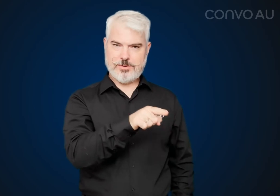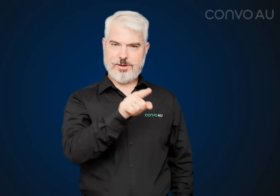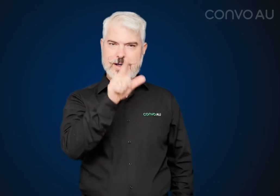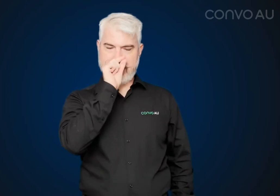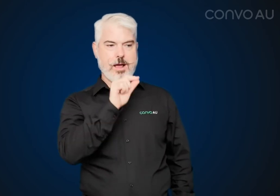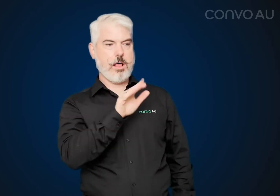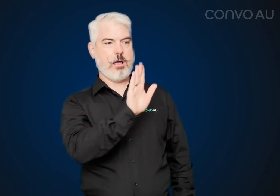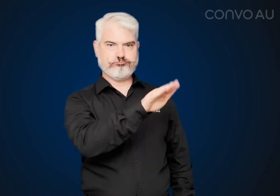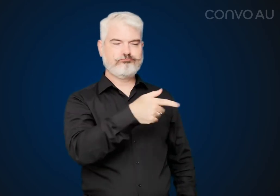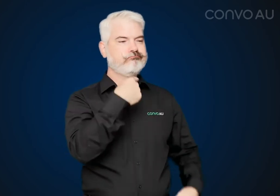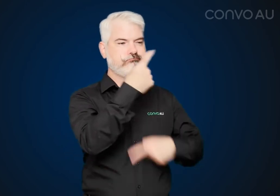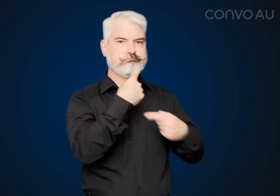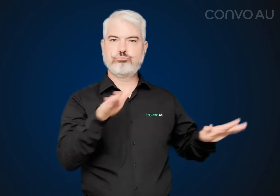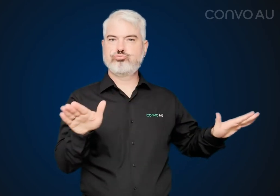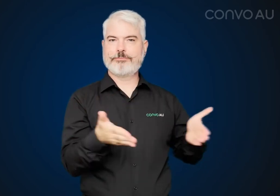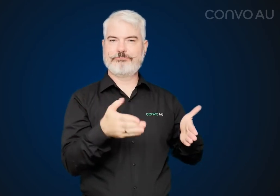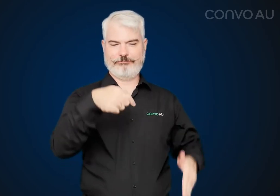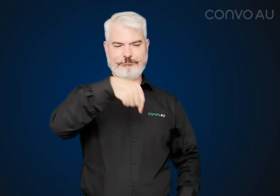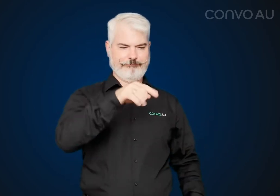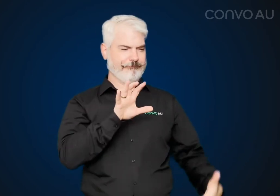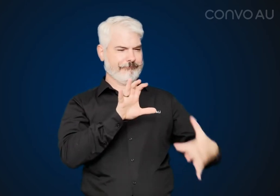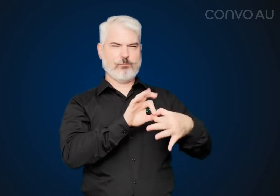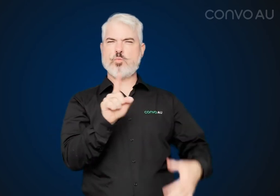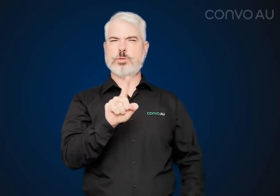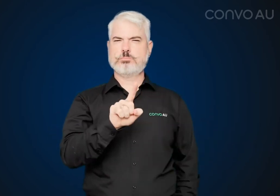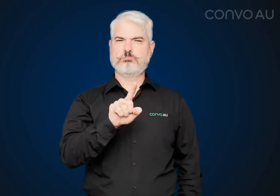it will be helpful if you give a brief summary of what your connection is about